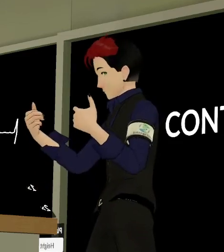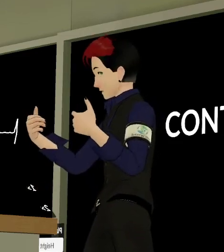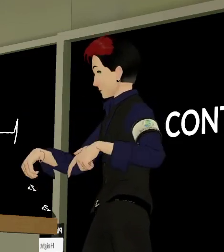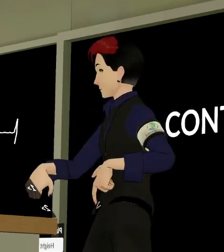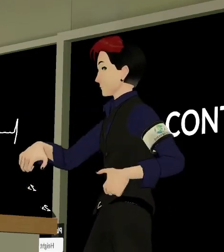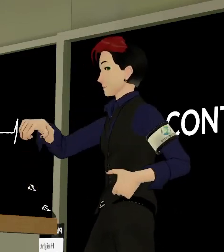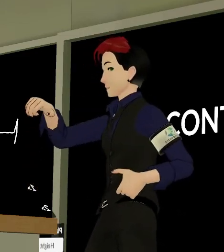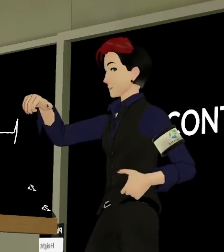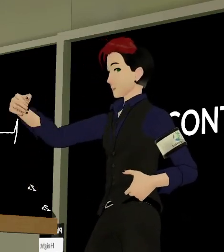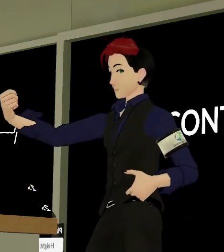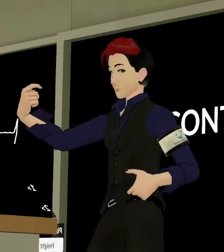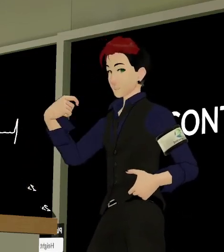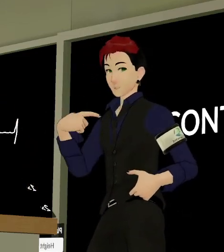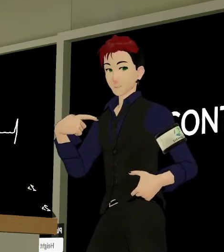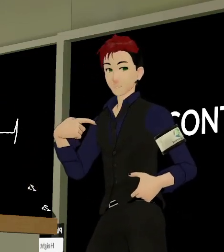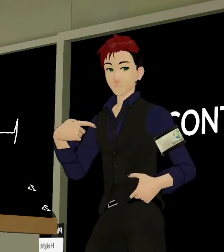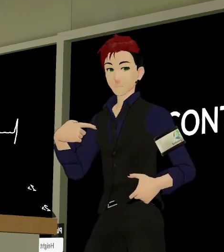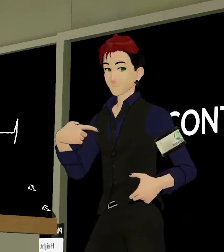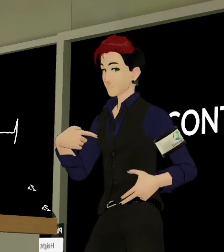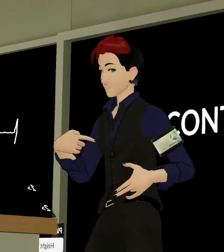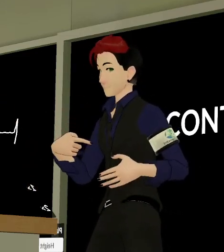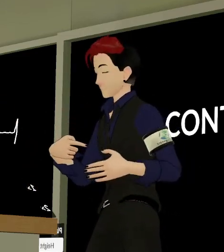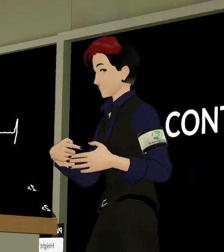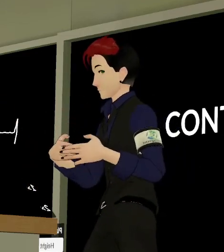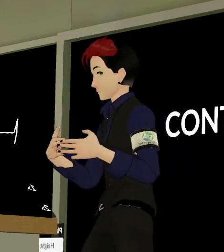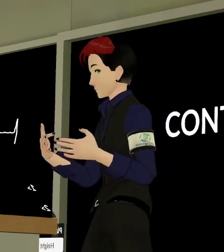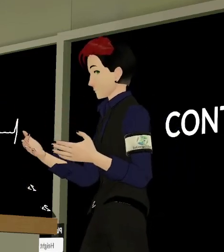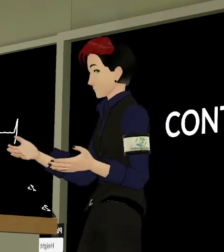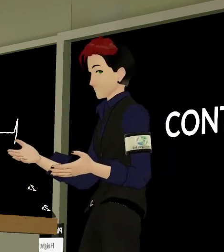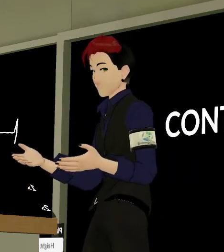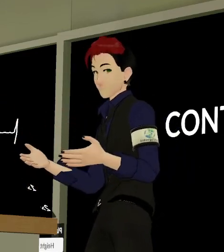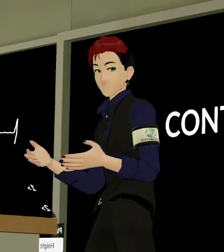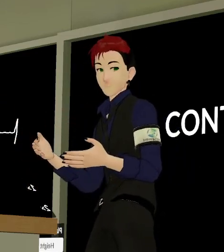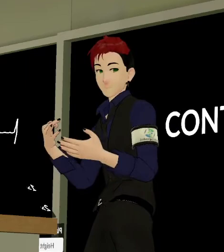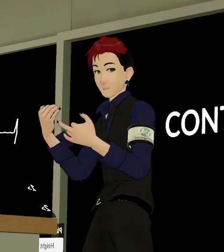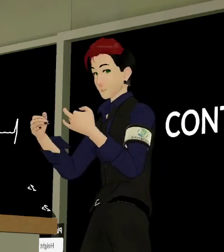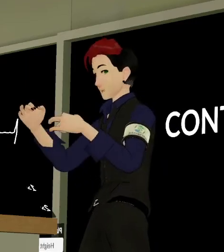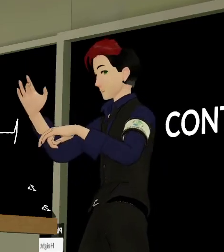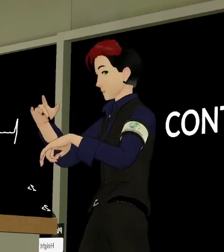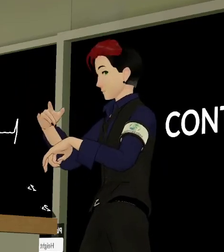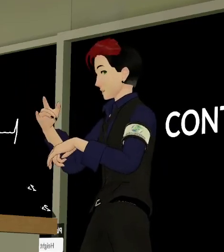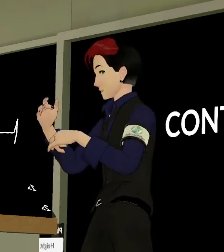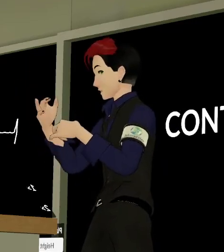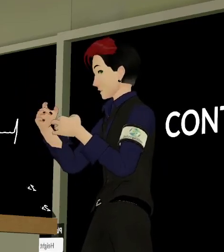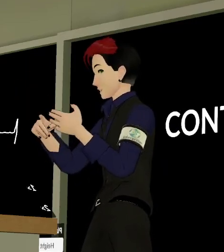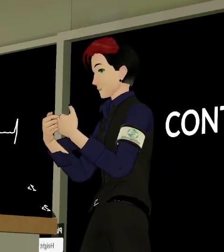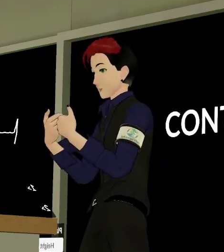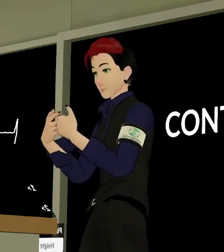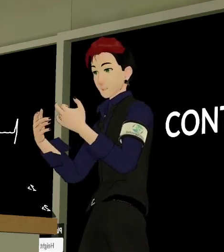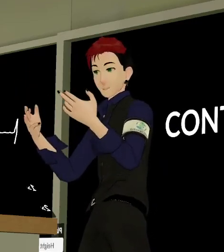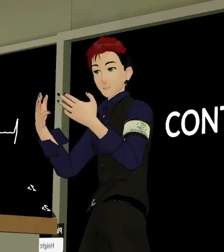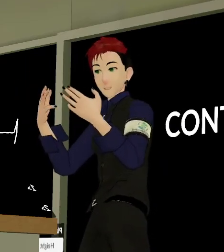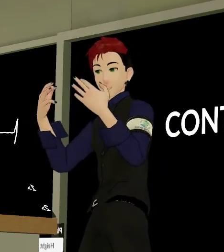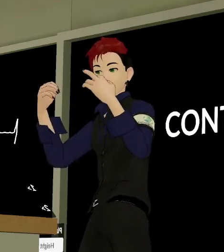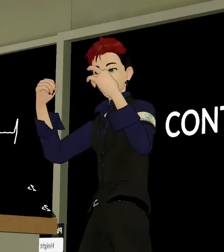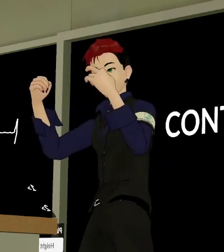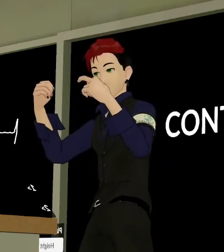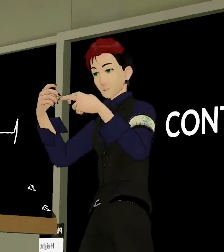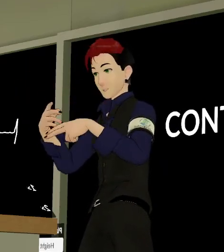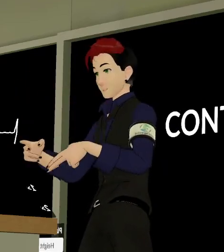alright any other questions ¿ anything else you want me to touch upon anything else you want me to teach